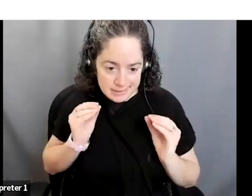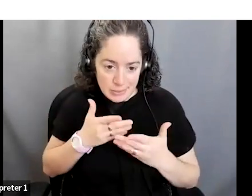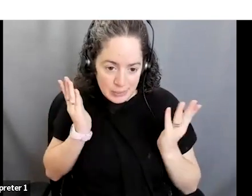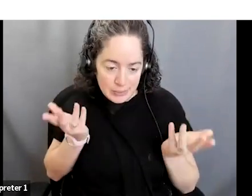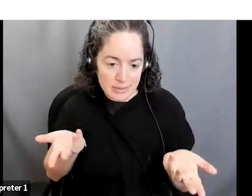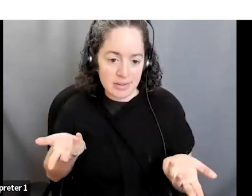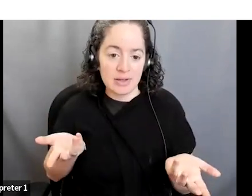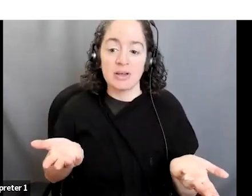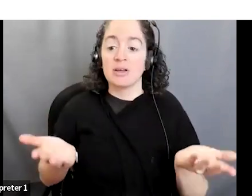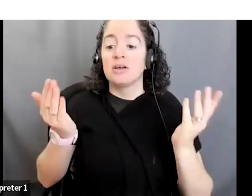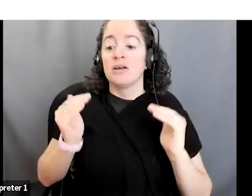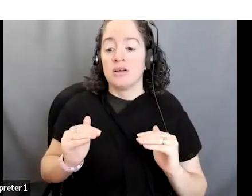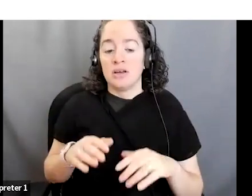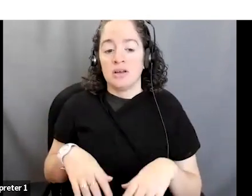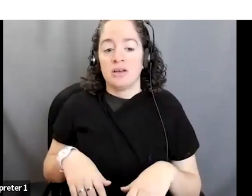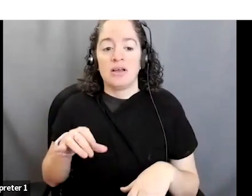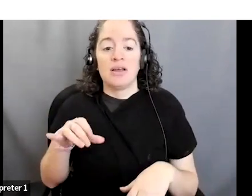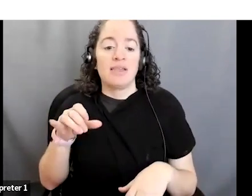The next one was the consent box.